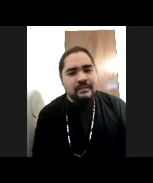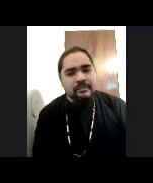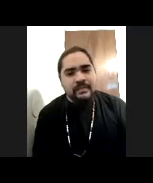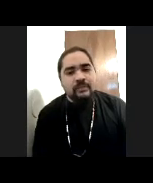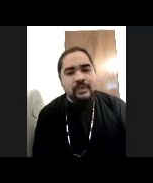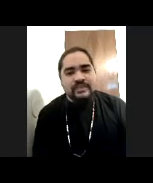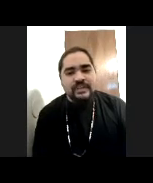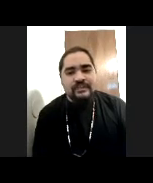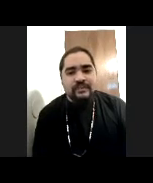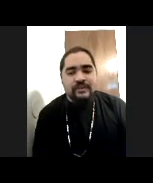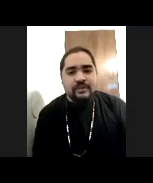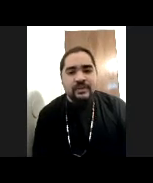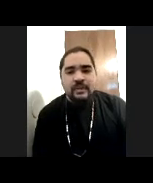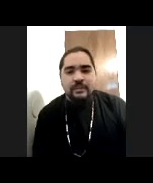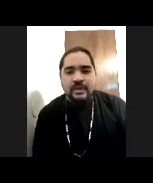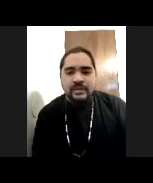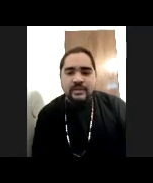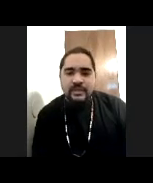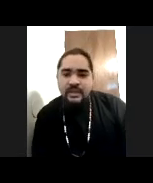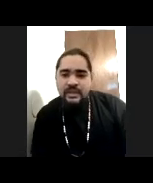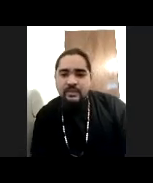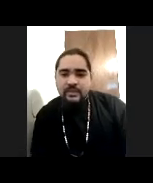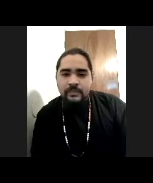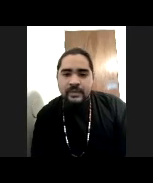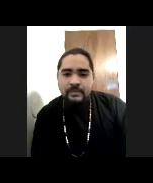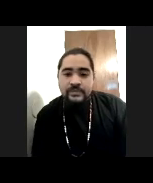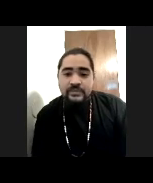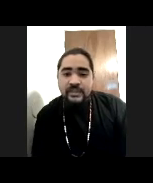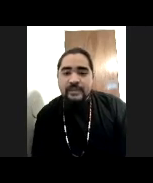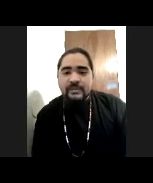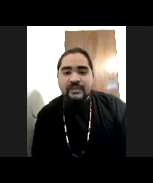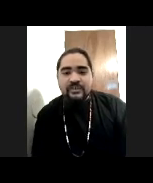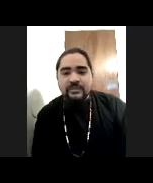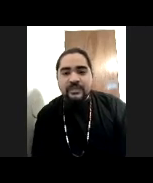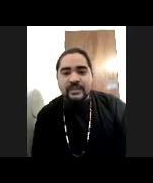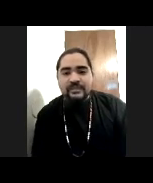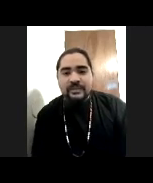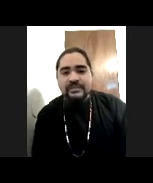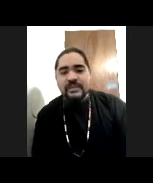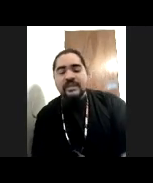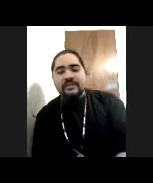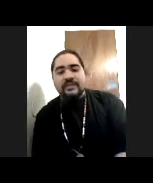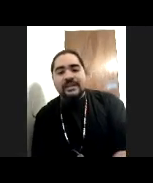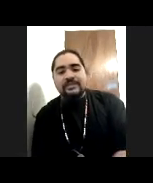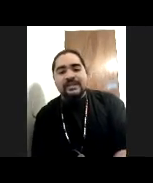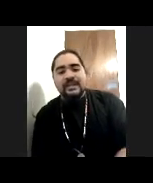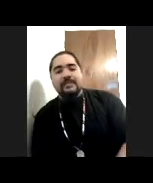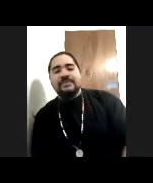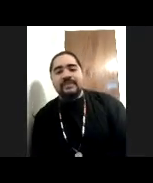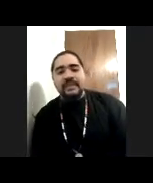make the voice even stronger. But another thing that I kind of wanted to bring up was also the collaboration and communication amongst different clubs on campus.